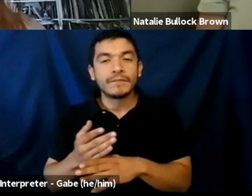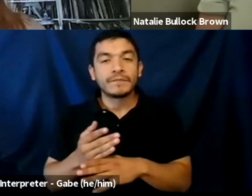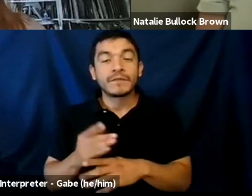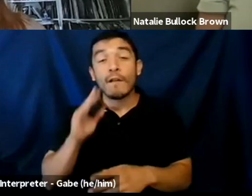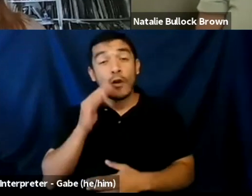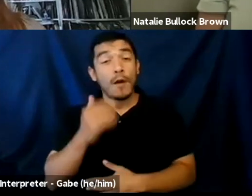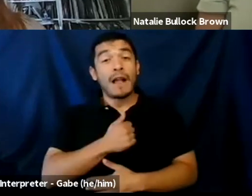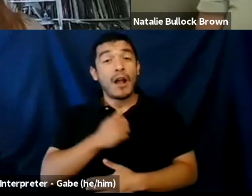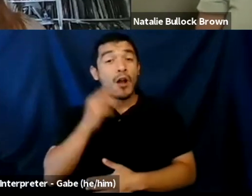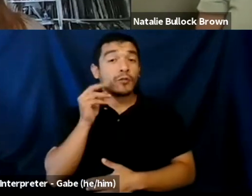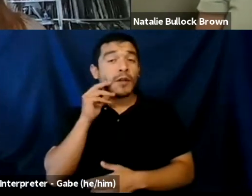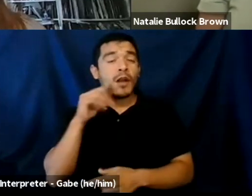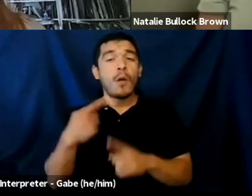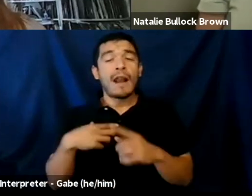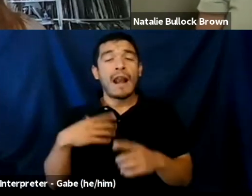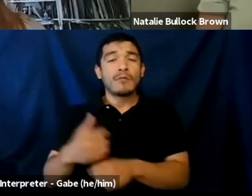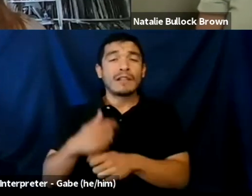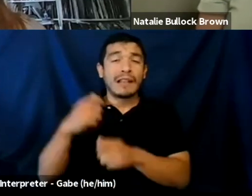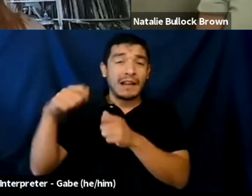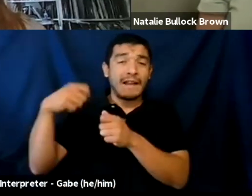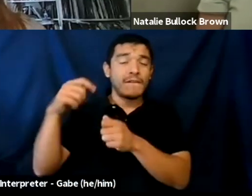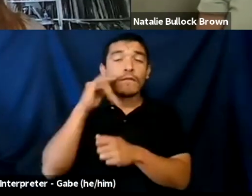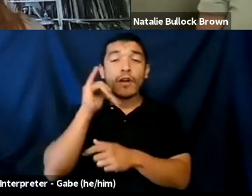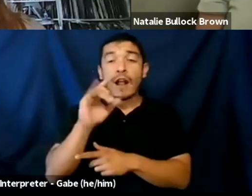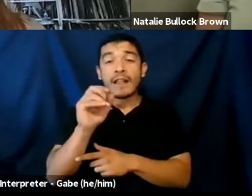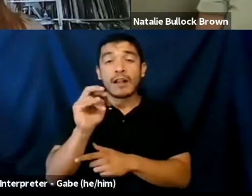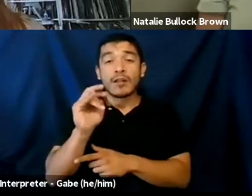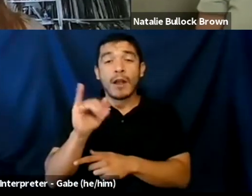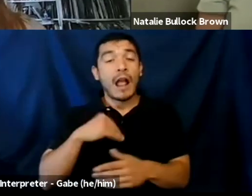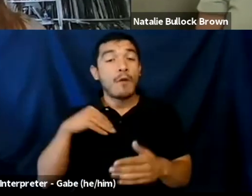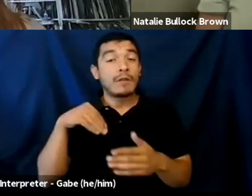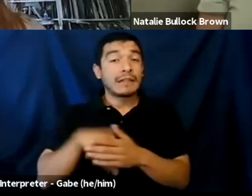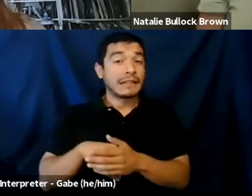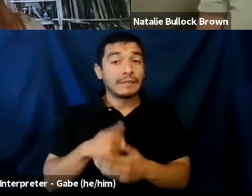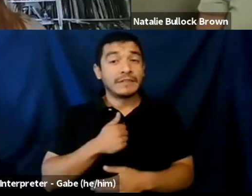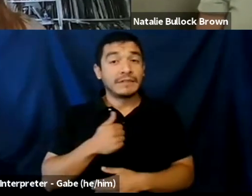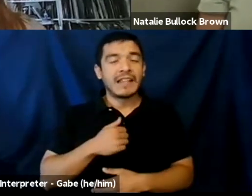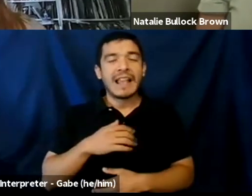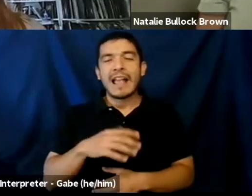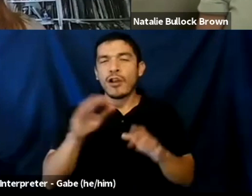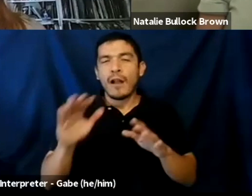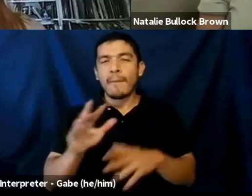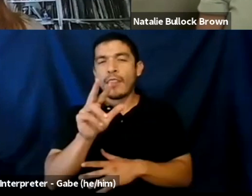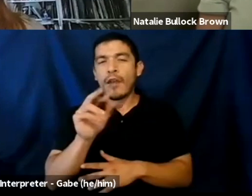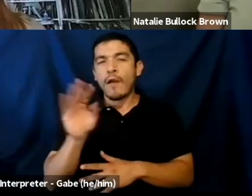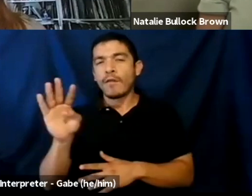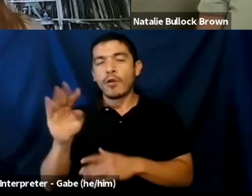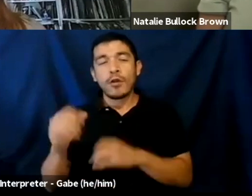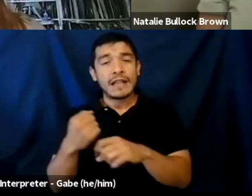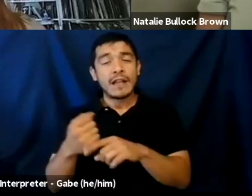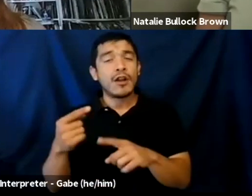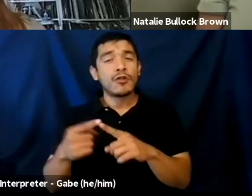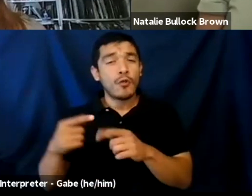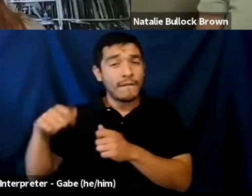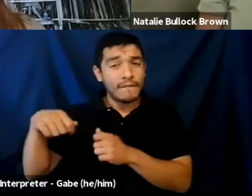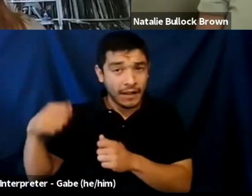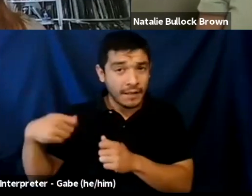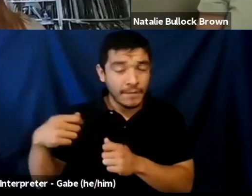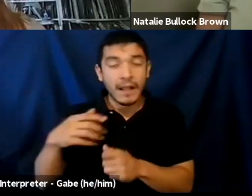when I was getting filmed for the documentary that I was in, first of all, it took like about three, four years to film it. And I wasn't the only survivor in the film.